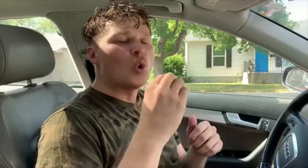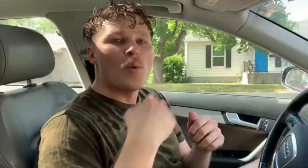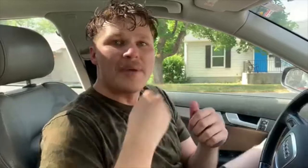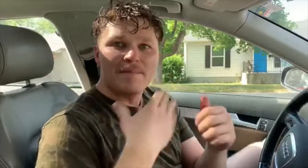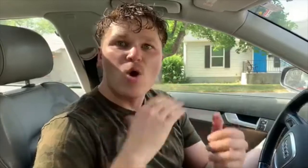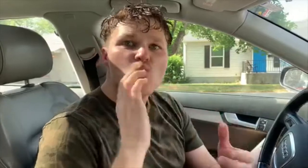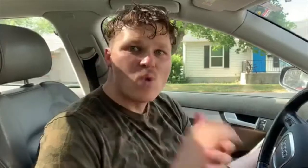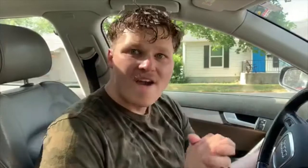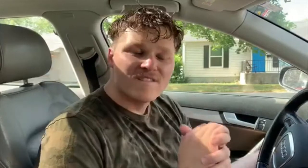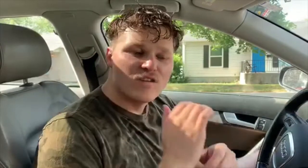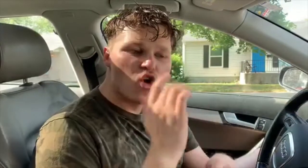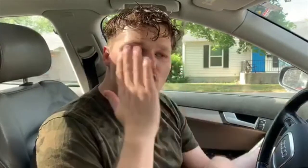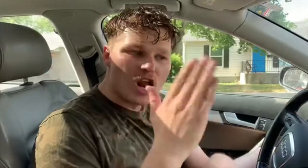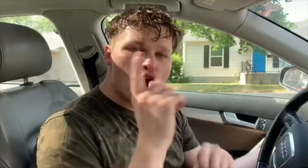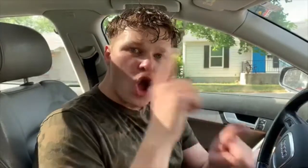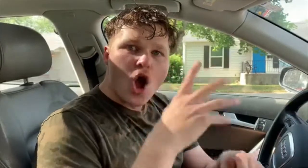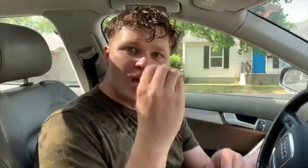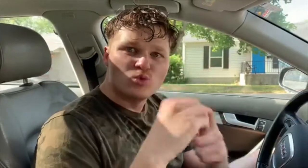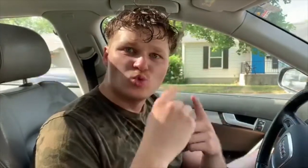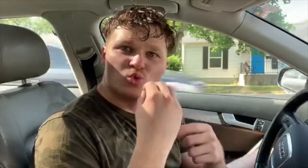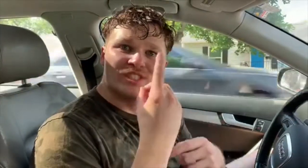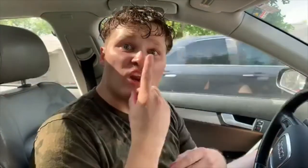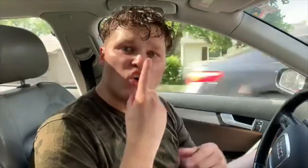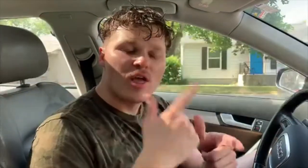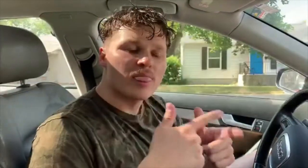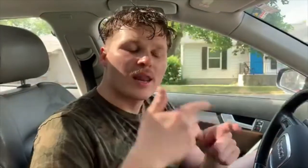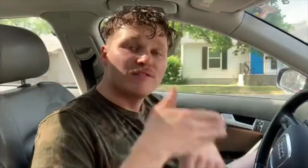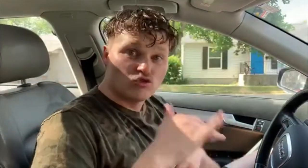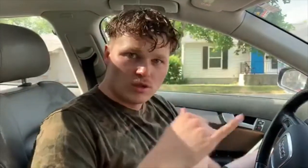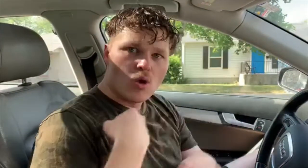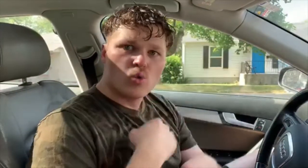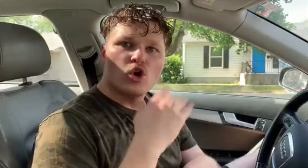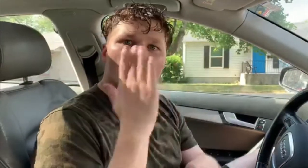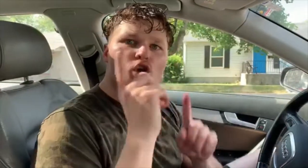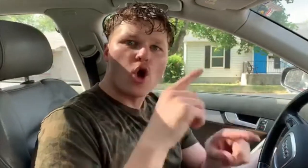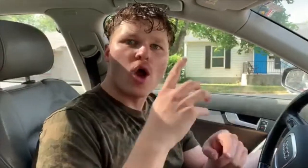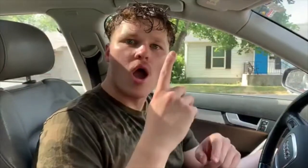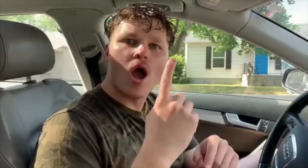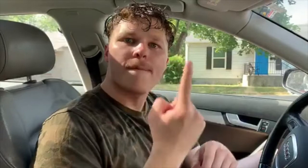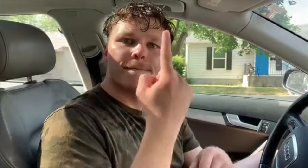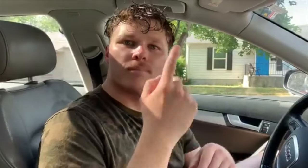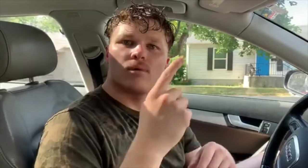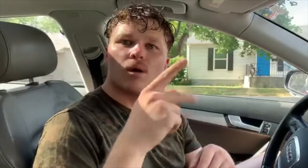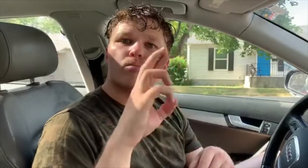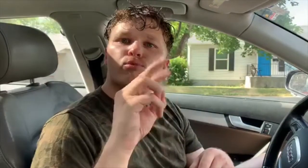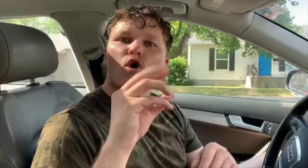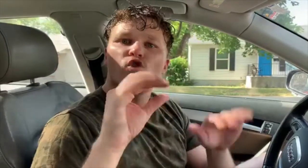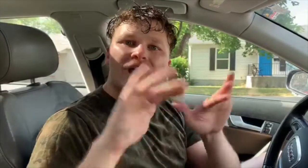B: So me and my wife are gonna go out to dinner and then after that we're gonna